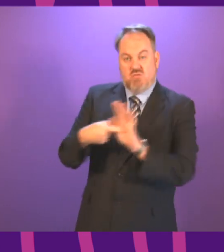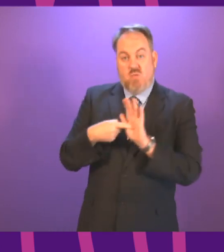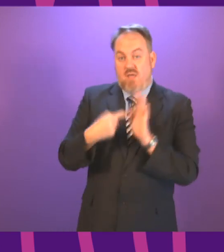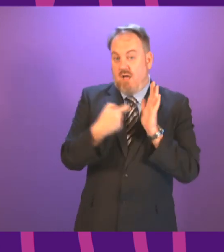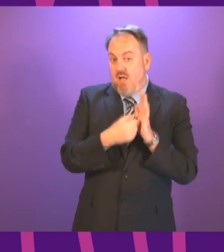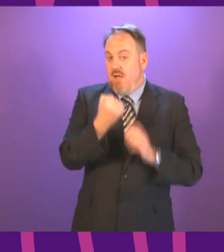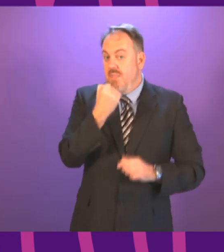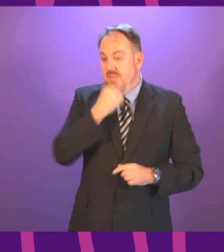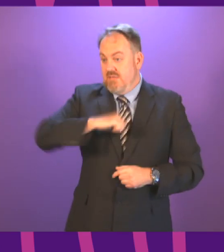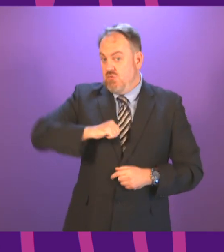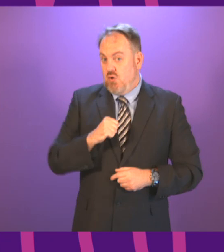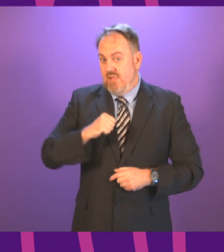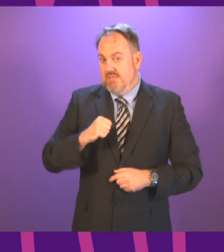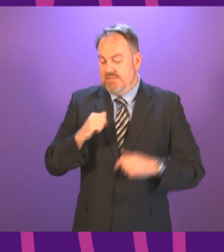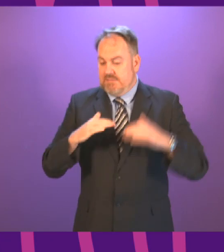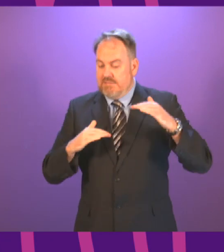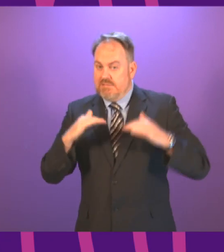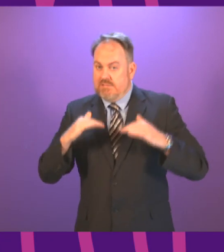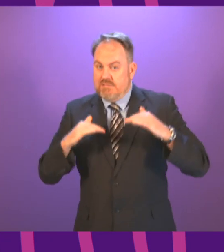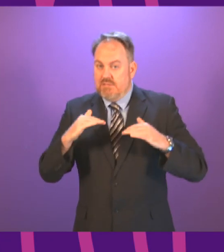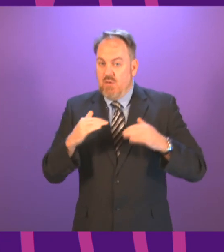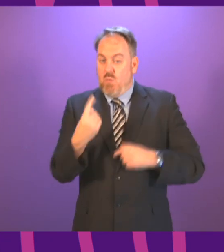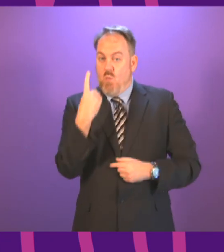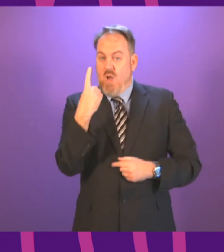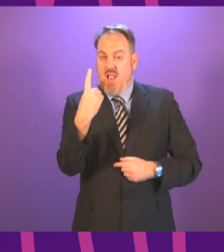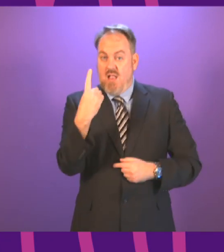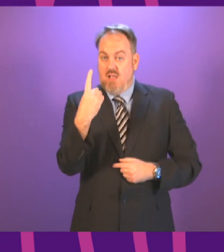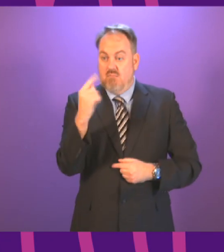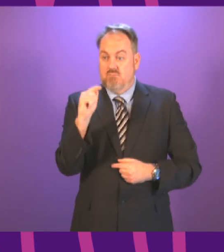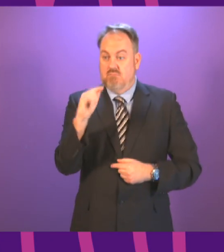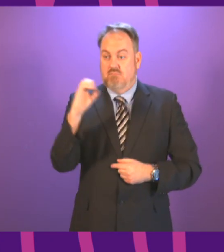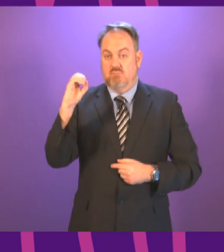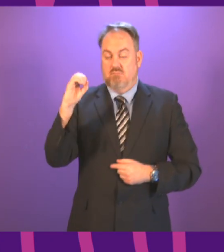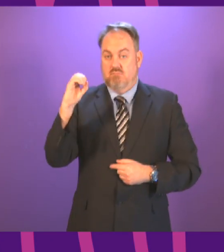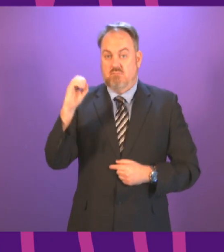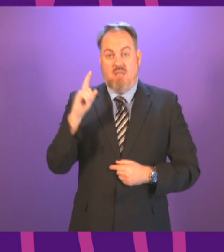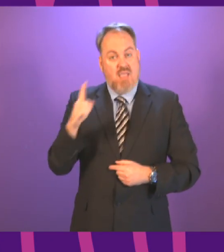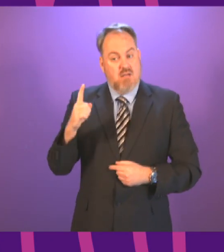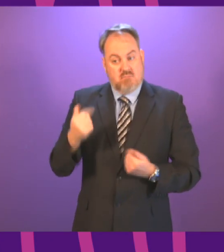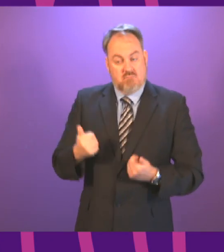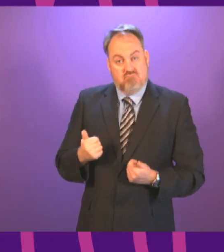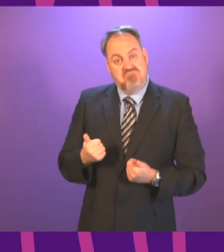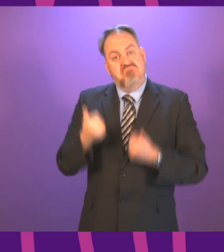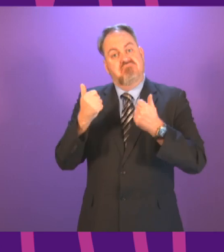will show that the R number in Scotland is now hovering around 1. That is clearly progress